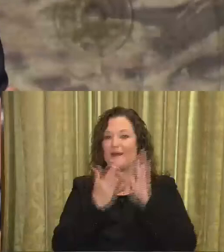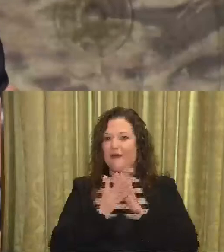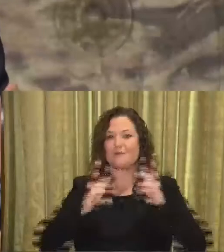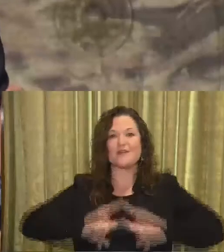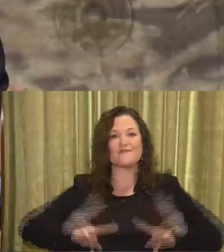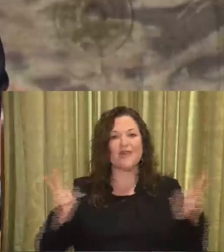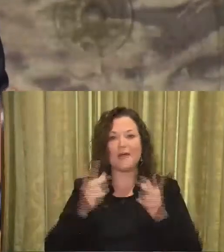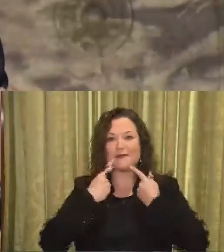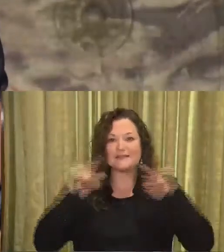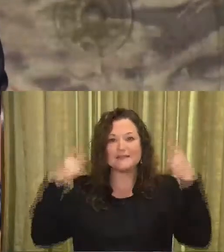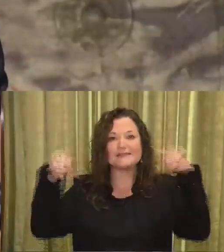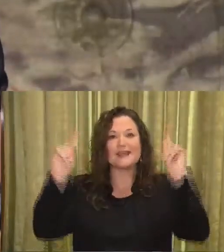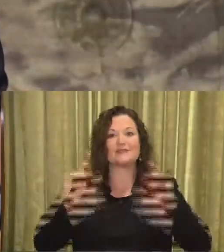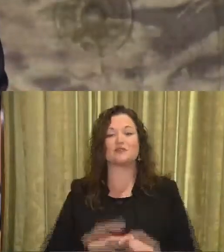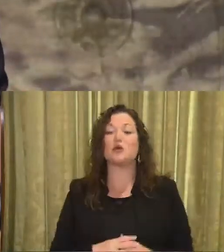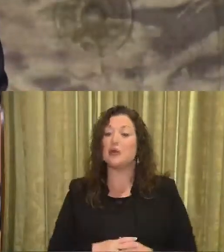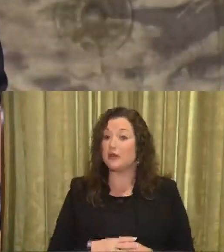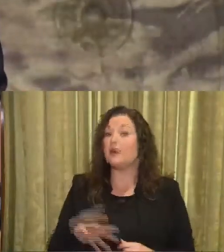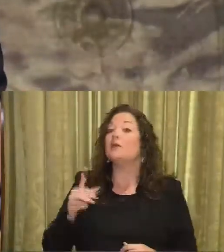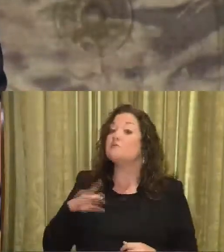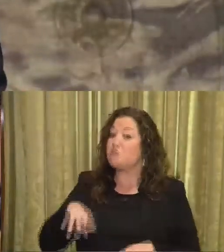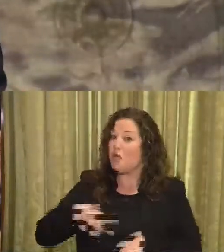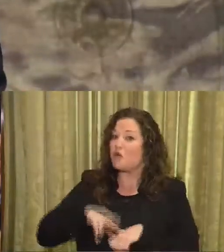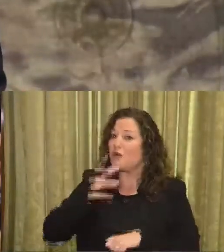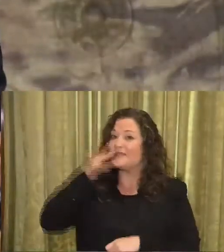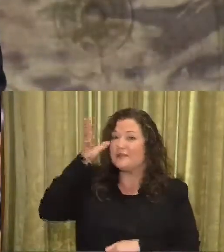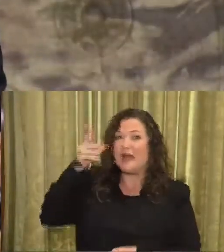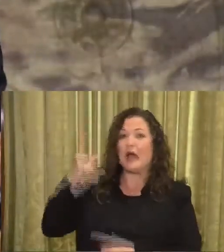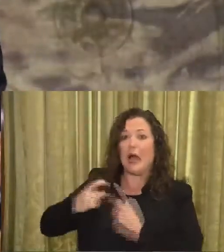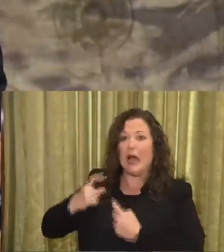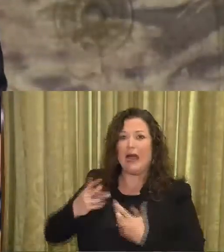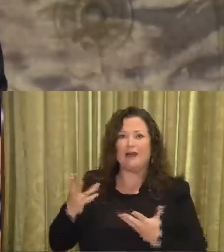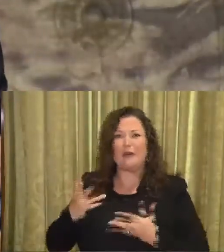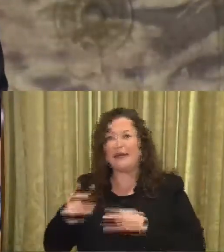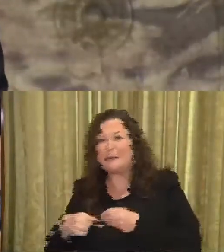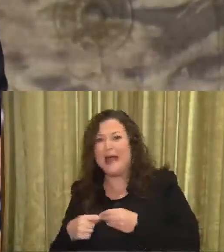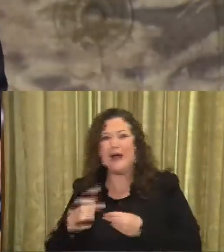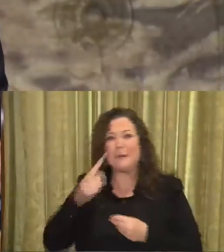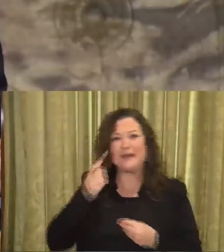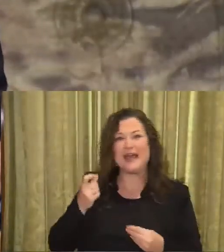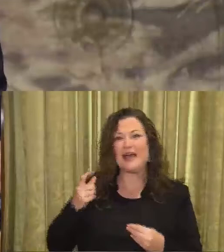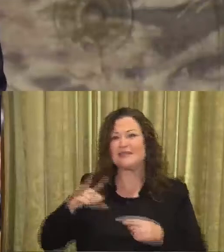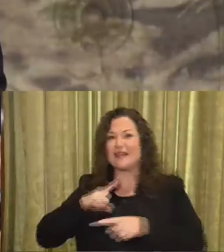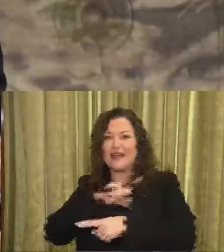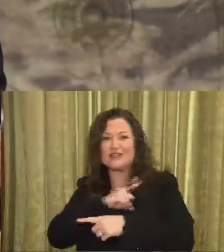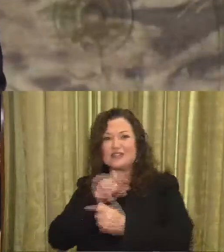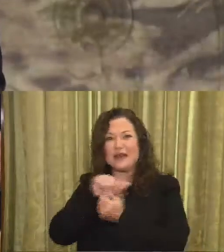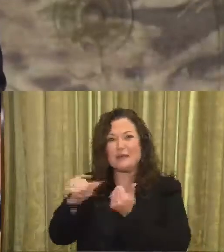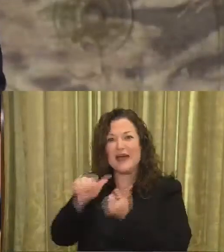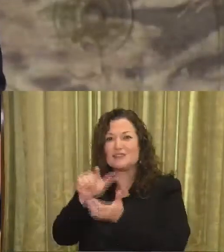You know parents do raise the question well, how about you know, since the legislature passed a law which